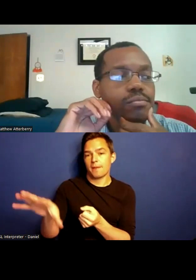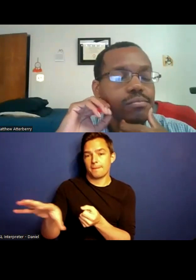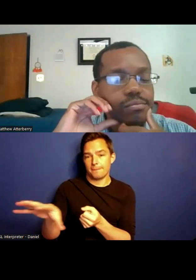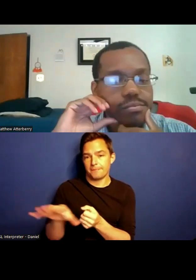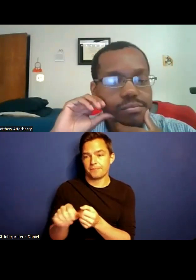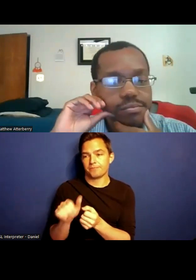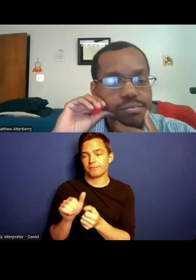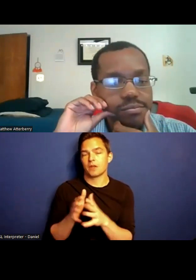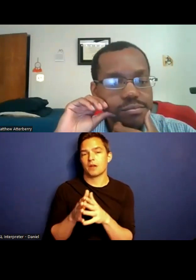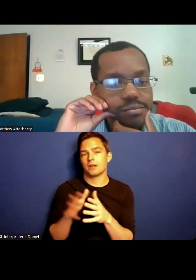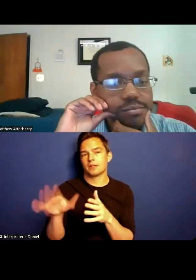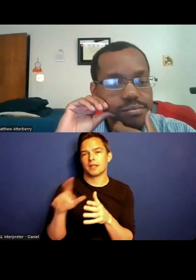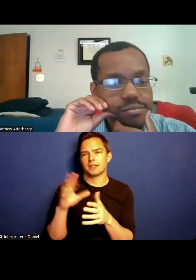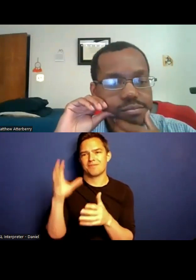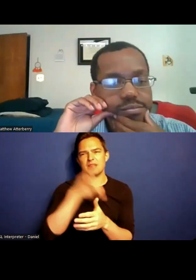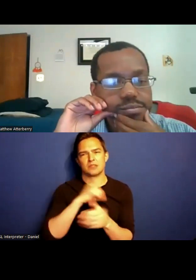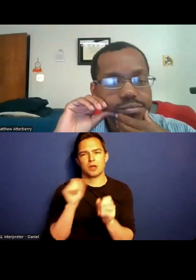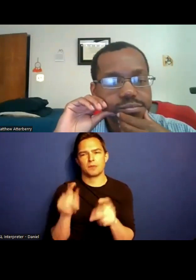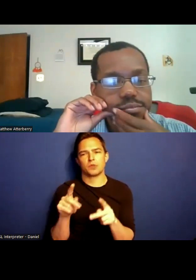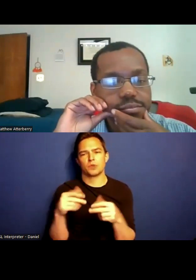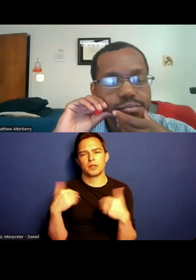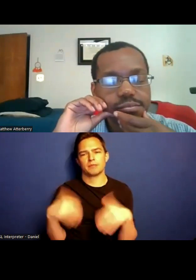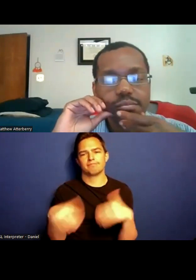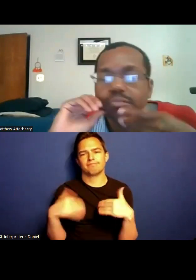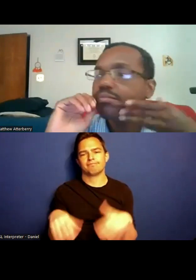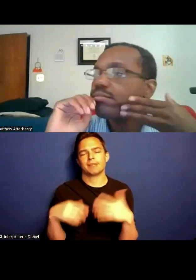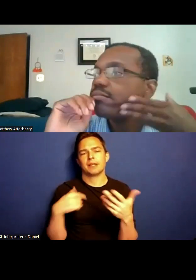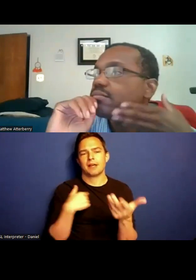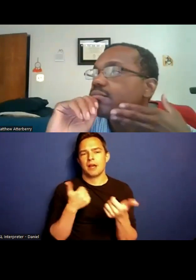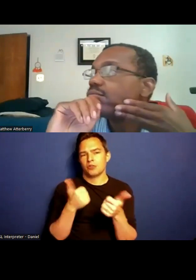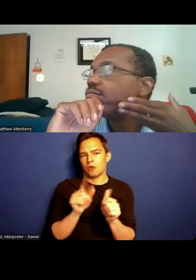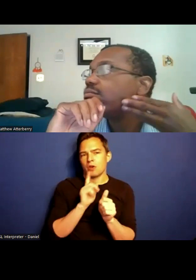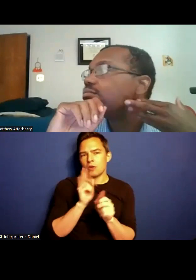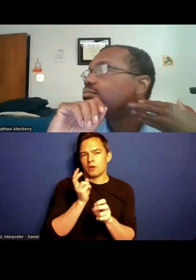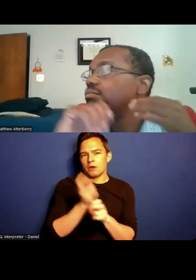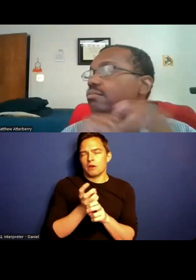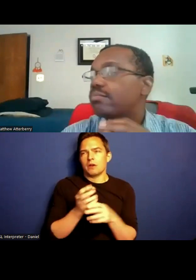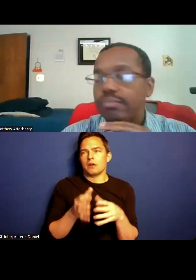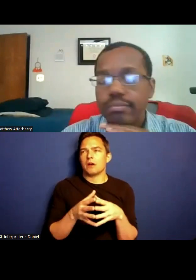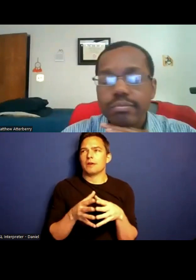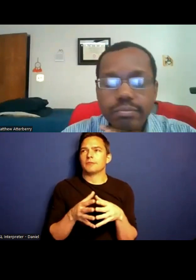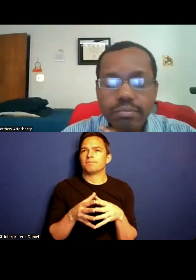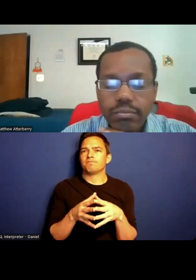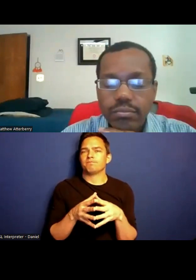I think that's such a missed opportunity and I try really hard to, you know, build those